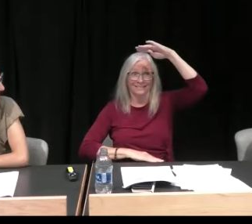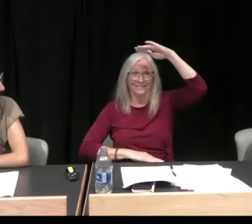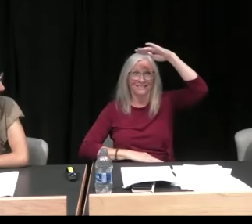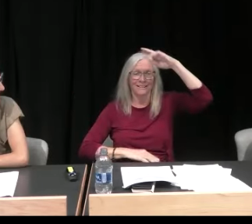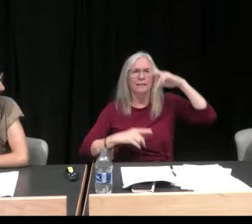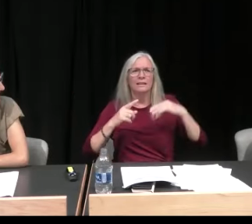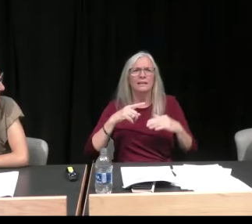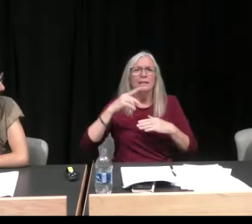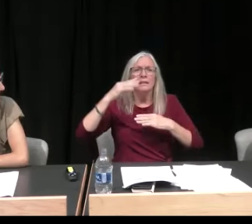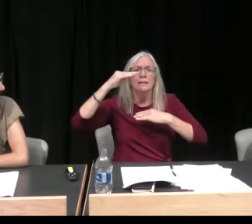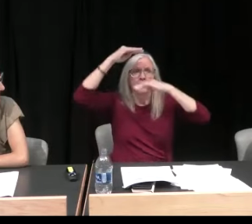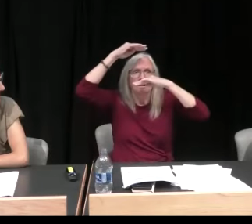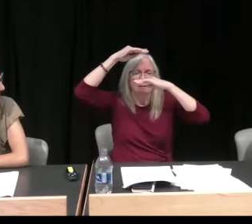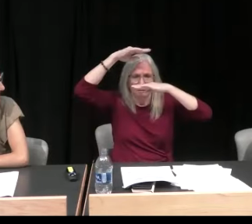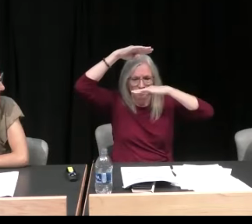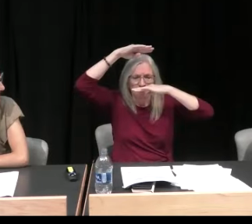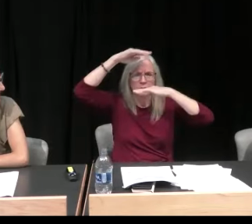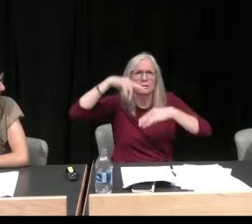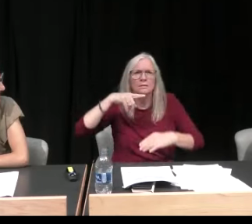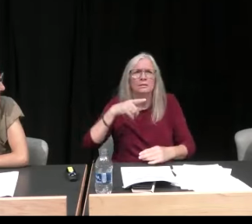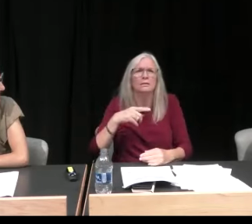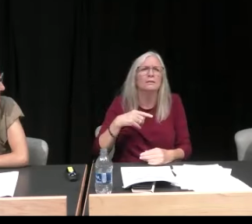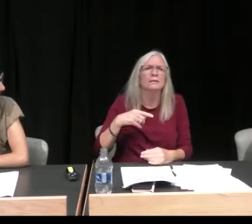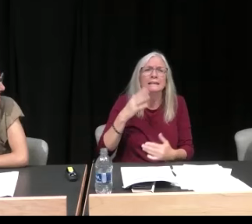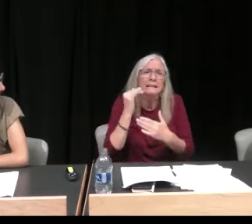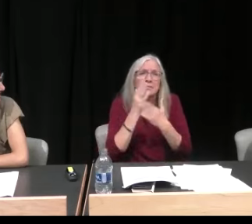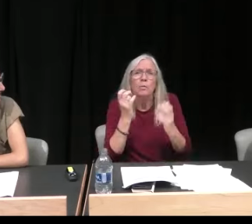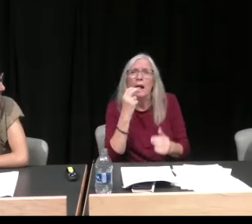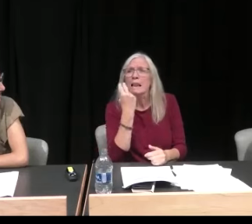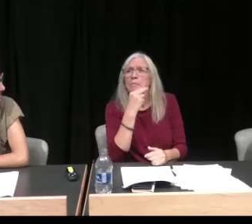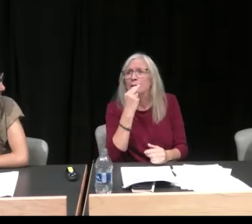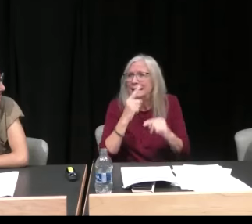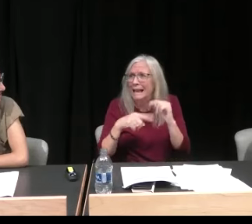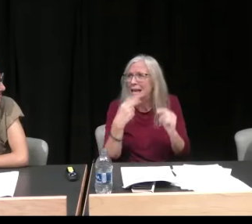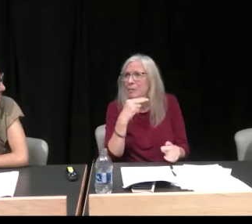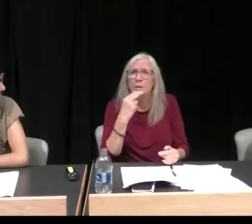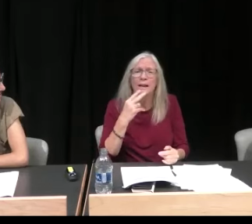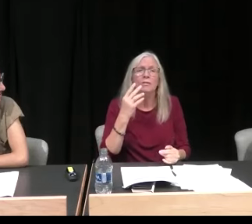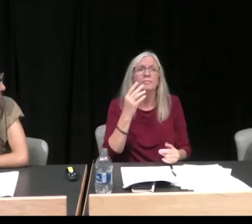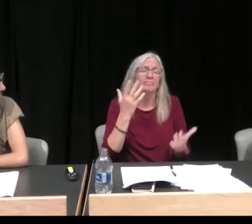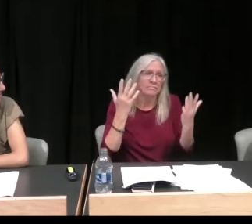on zoom and when they're you know sharing we only get to see just a little bit of their face or ey